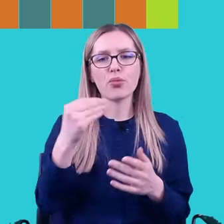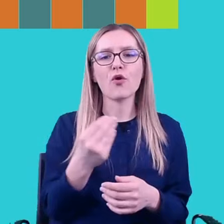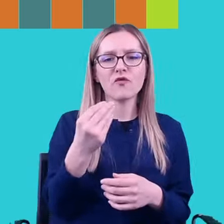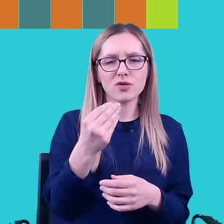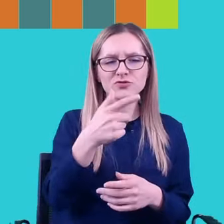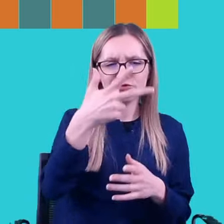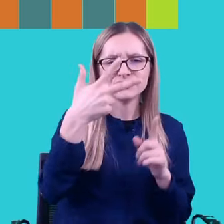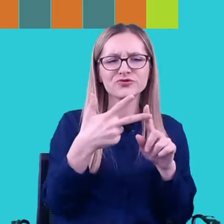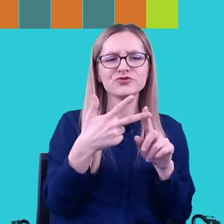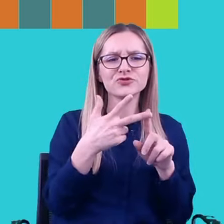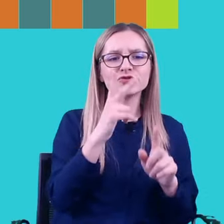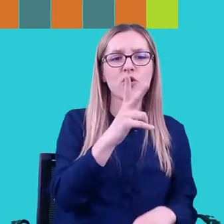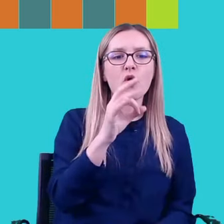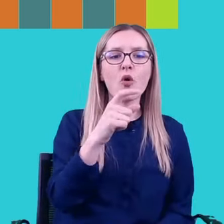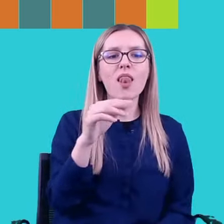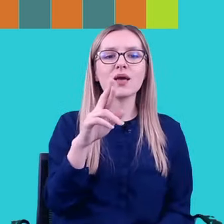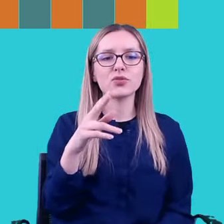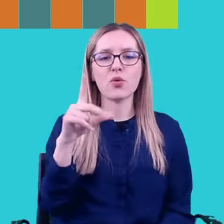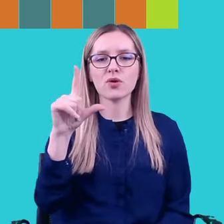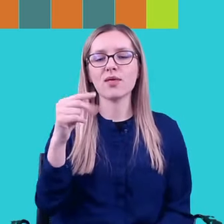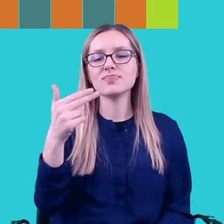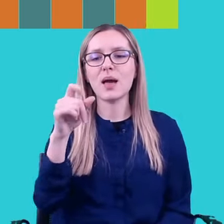very well conducting plates at the edges.